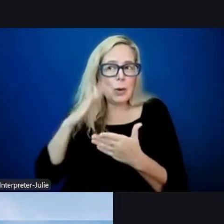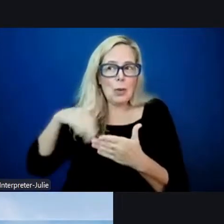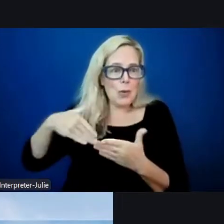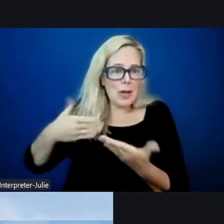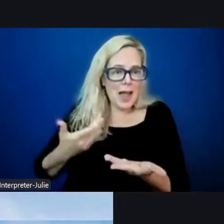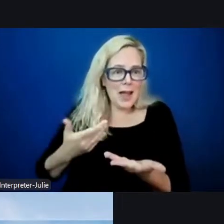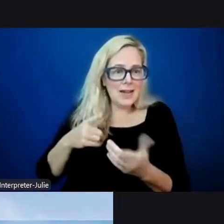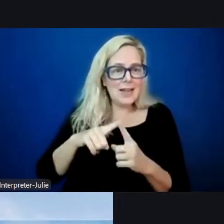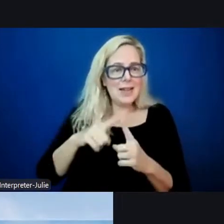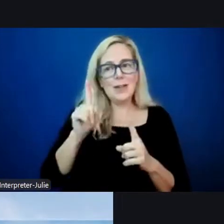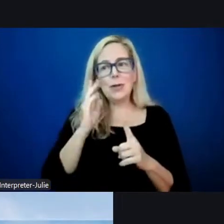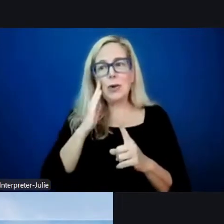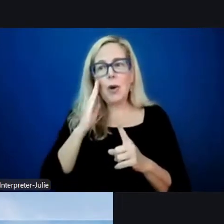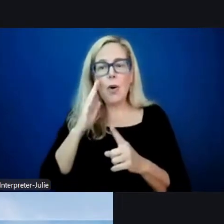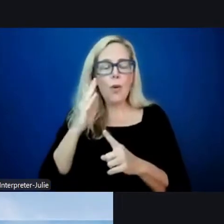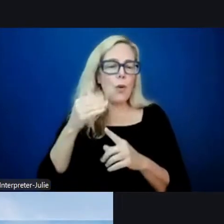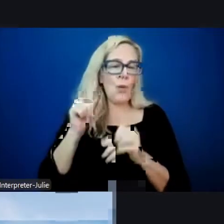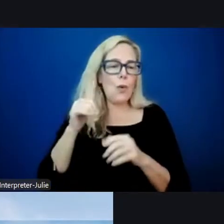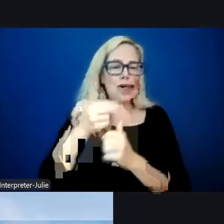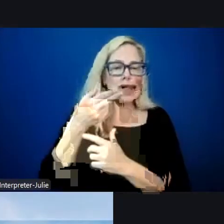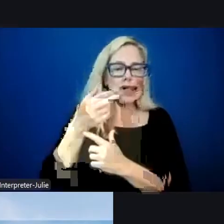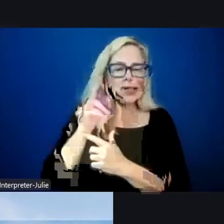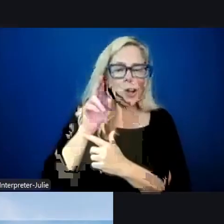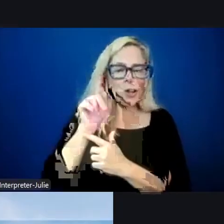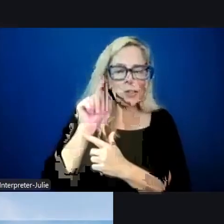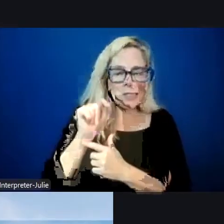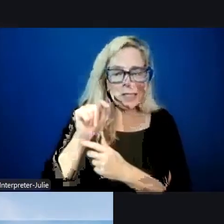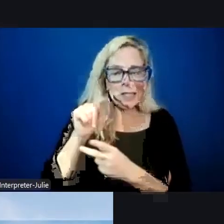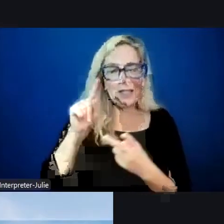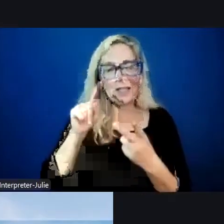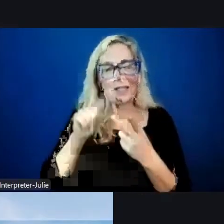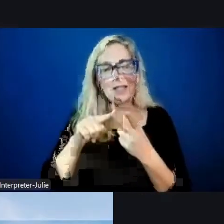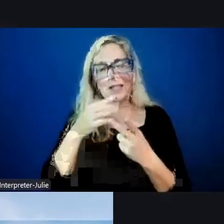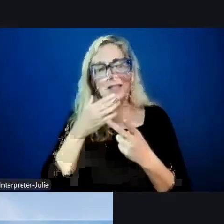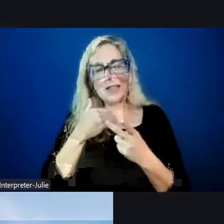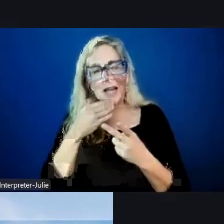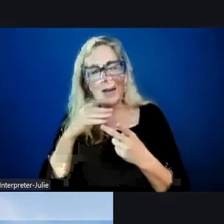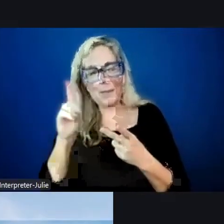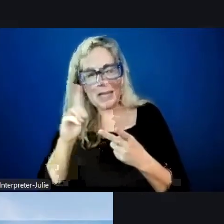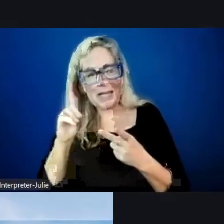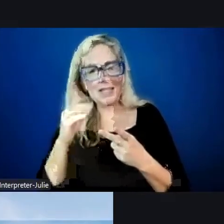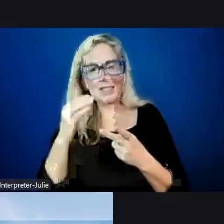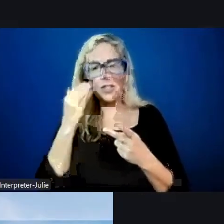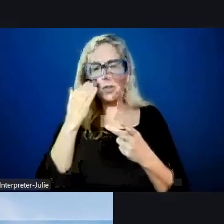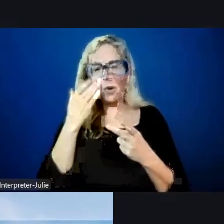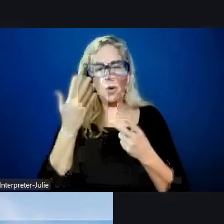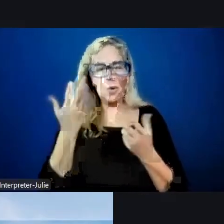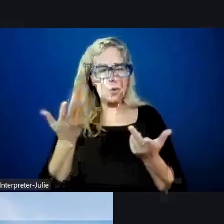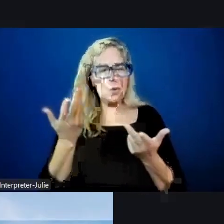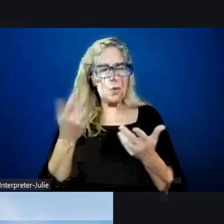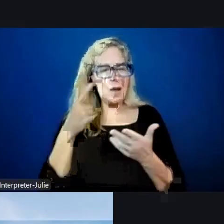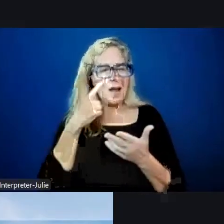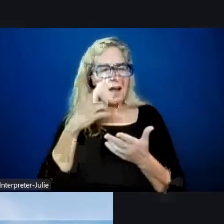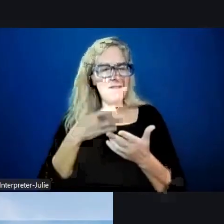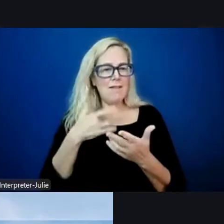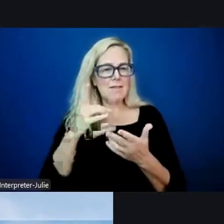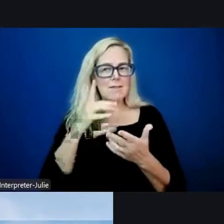or to always make a decisive remark based on how a patient is presenting, we'll just miss this connection. So I think that